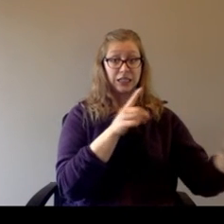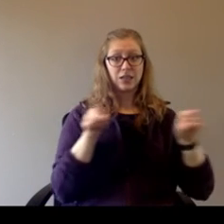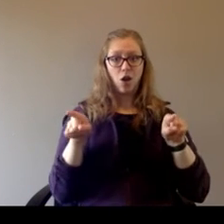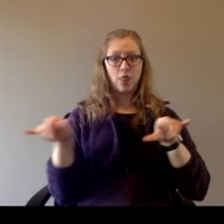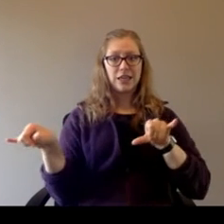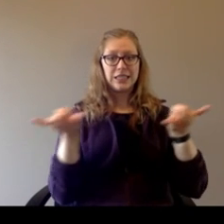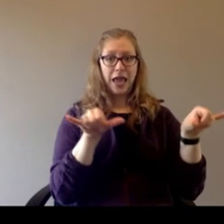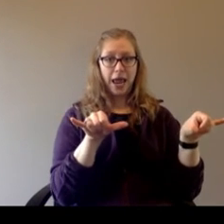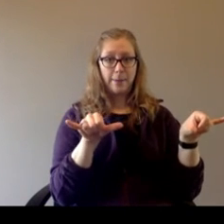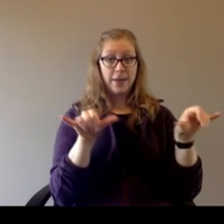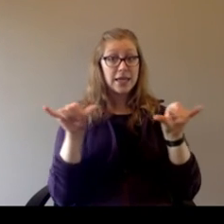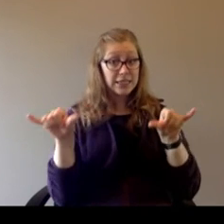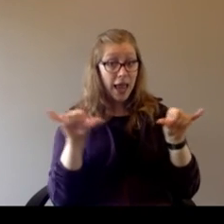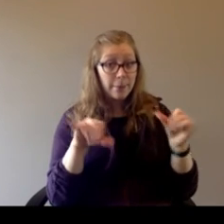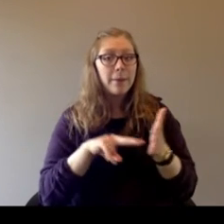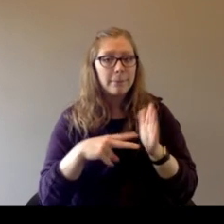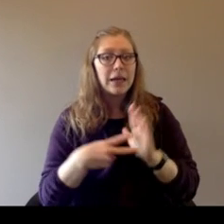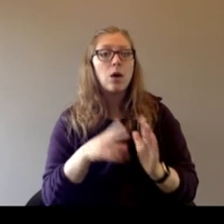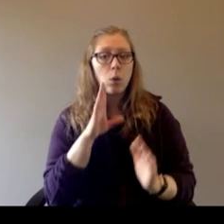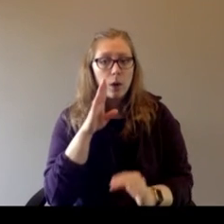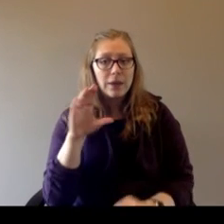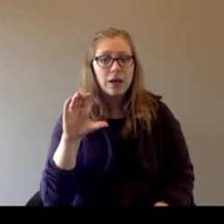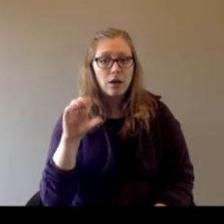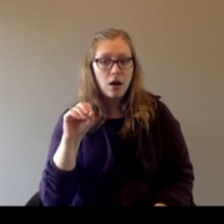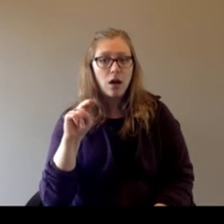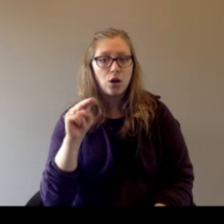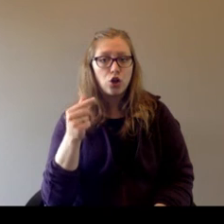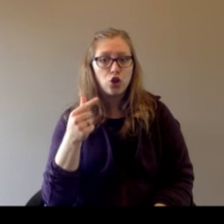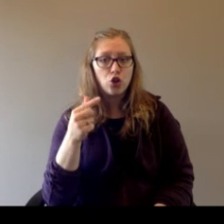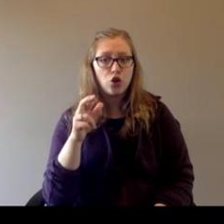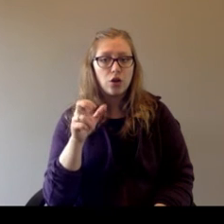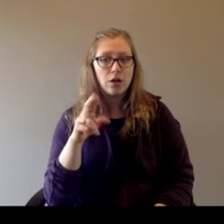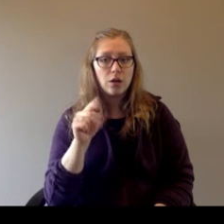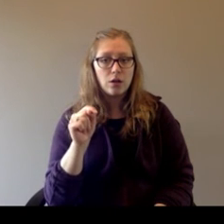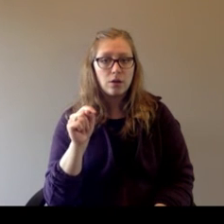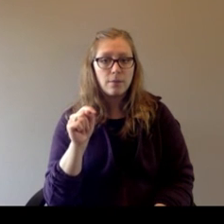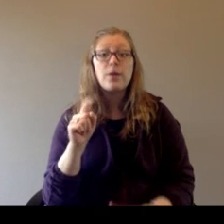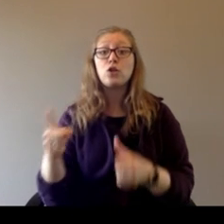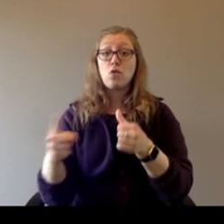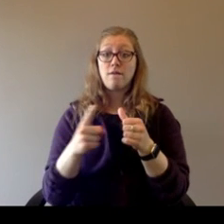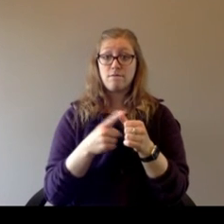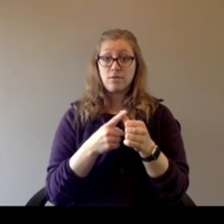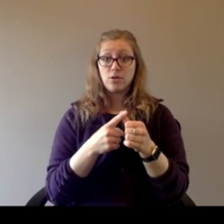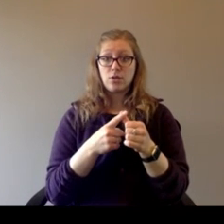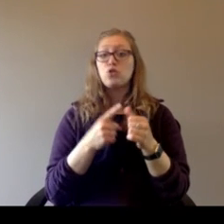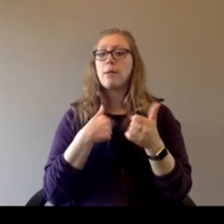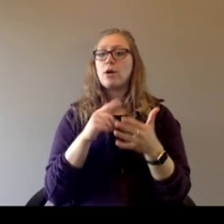let's go ahead and write this up. So I'm going to write all the given information together. So we know